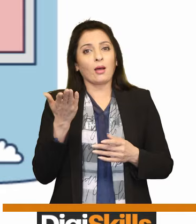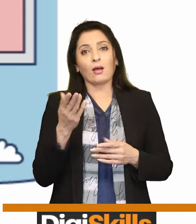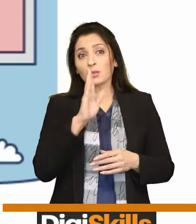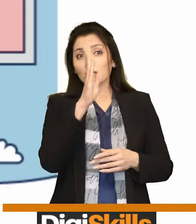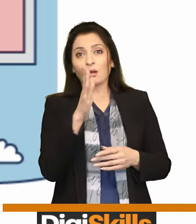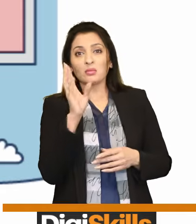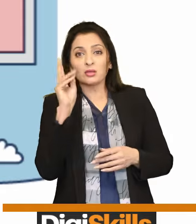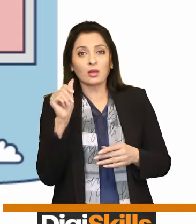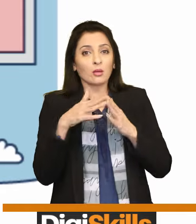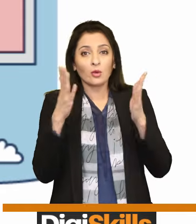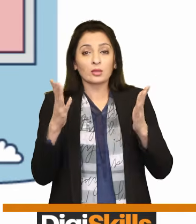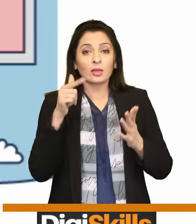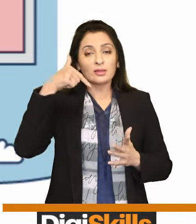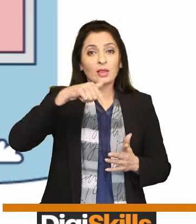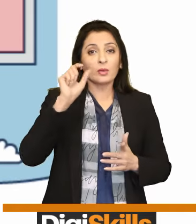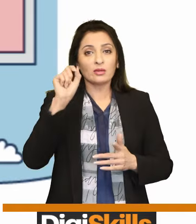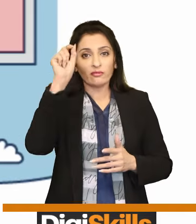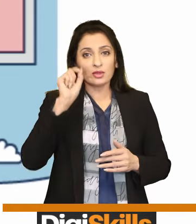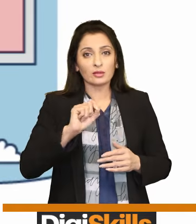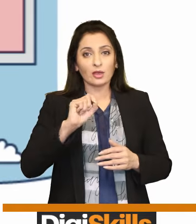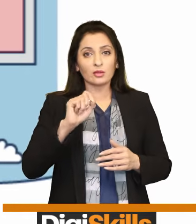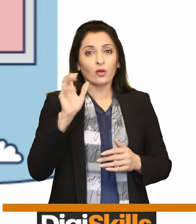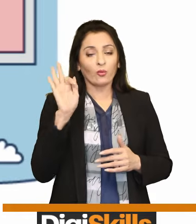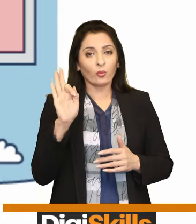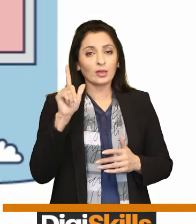Hey, you got a lot of these stats in front of you. That shows that 70 percent